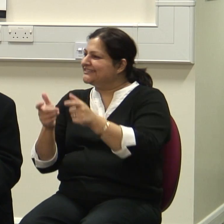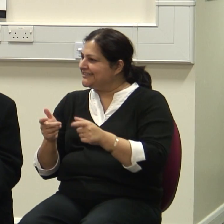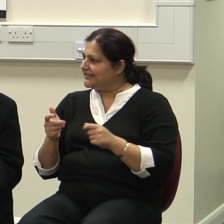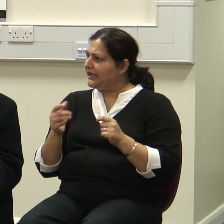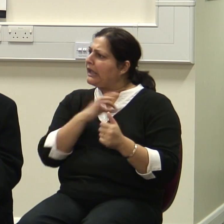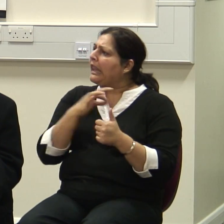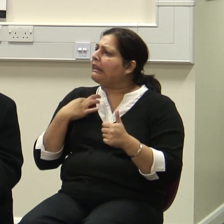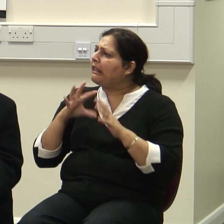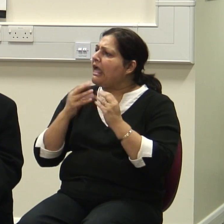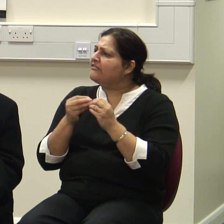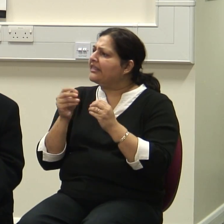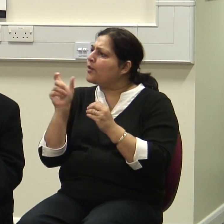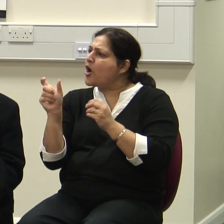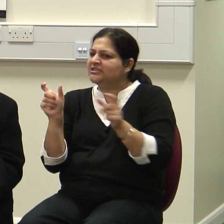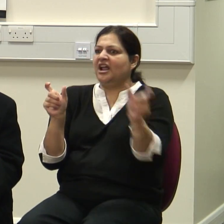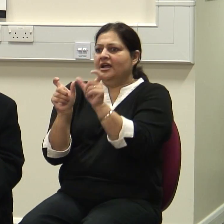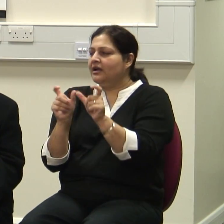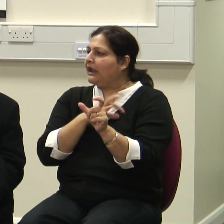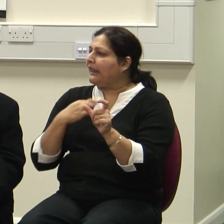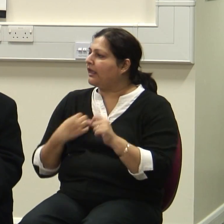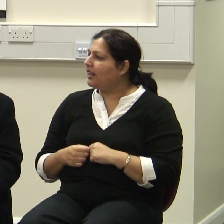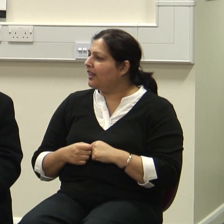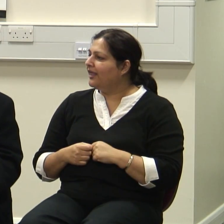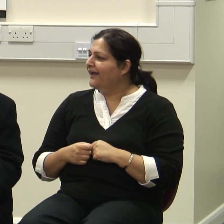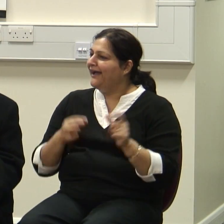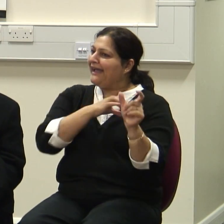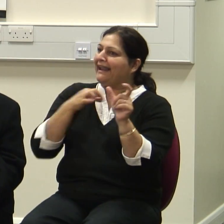Everything is clinical. Clinical research, clinical findings, clinical social [20.58],